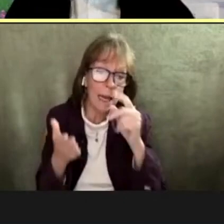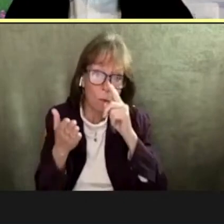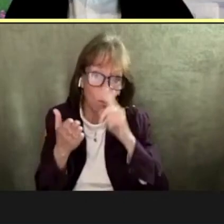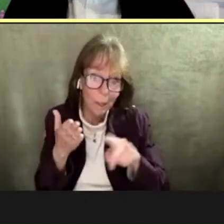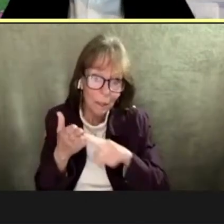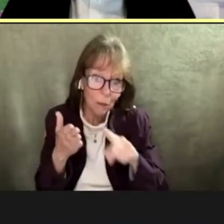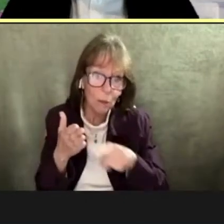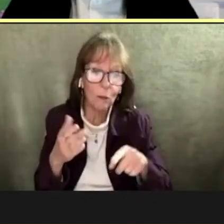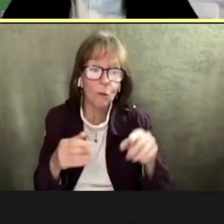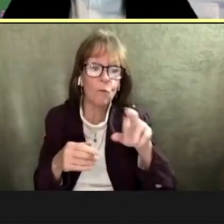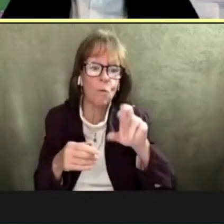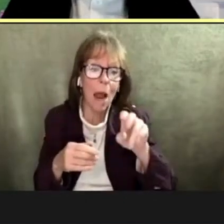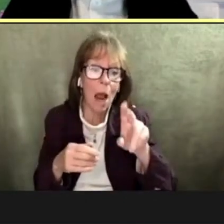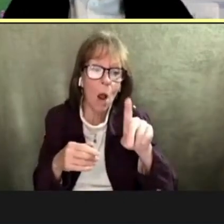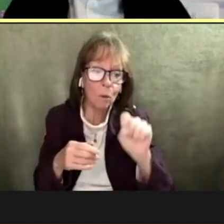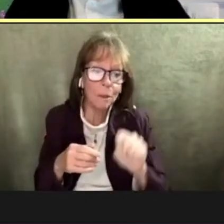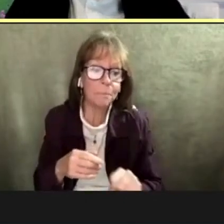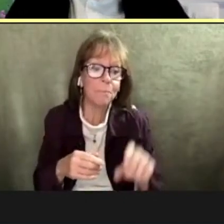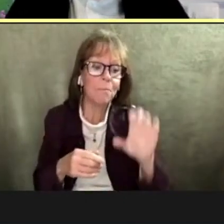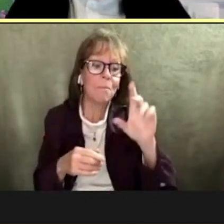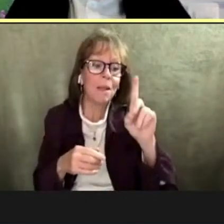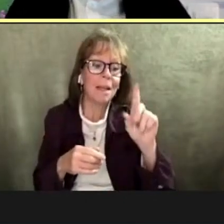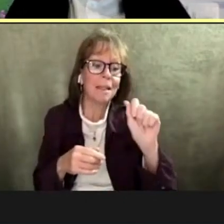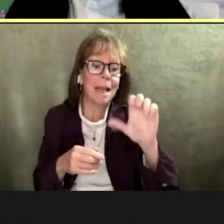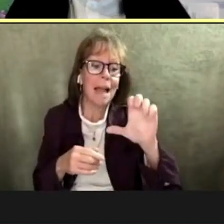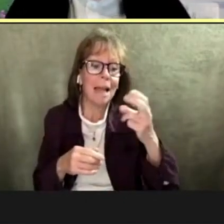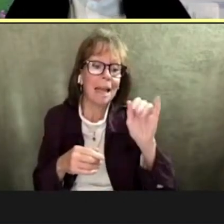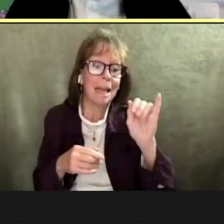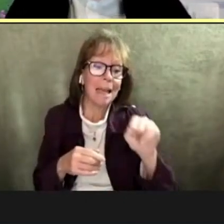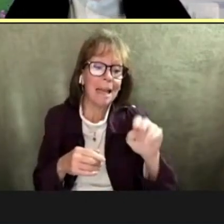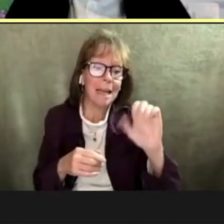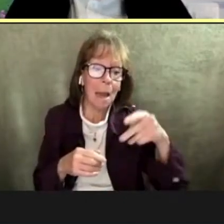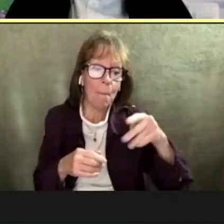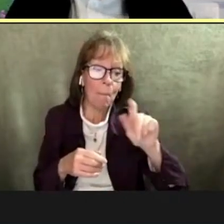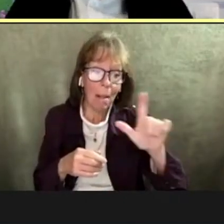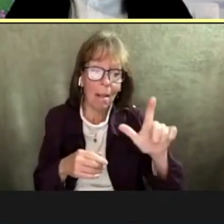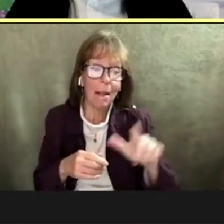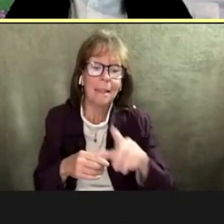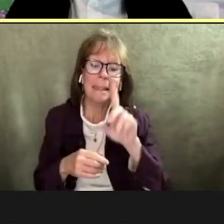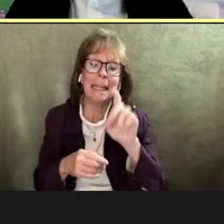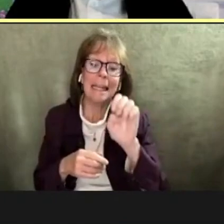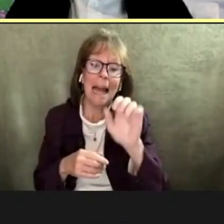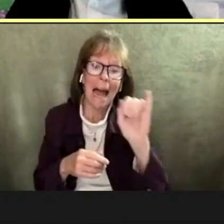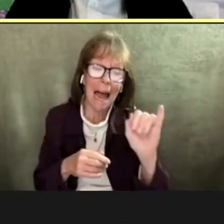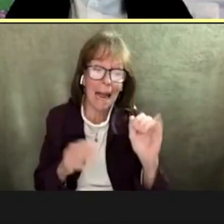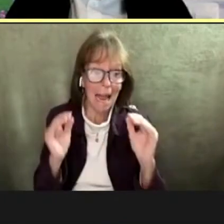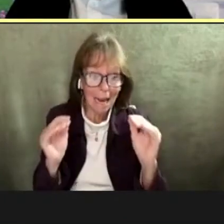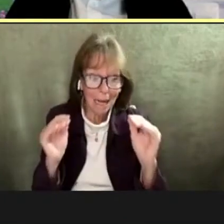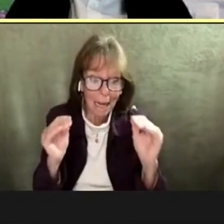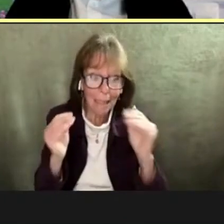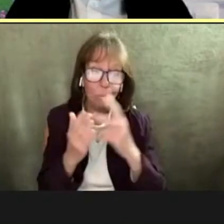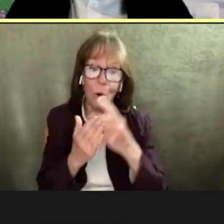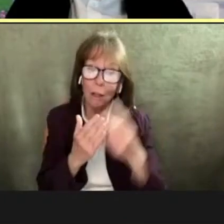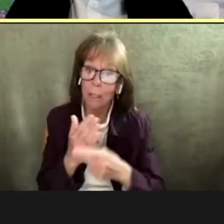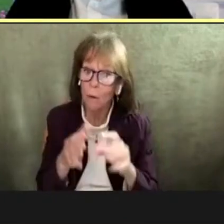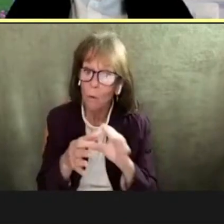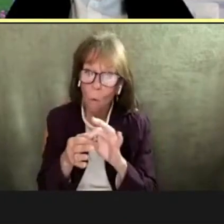Daychin Campbell is our administrative support. She is a DEI and Education Projects Coordinator in the Department of